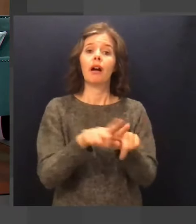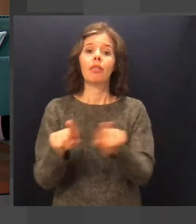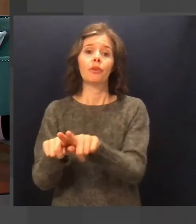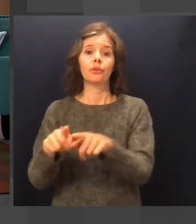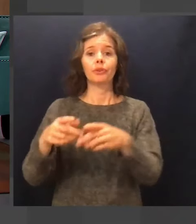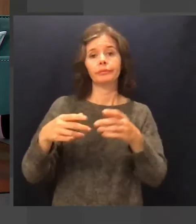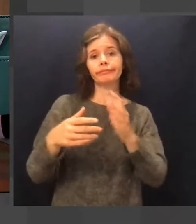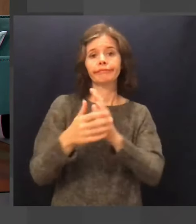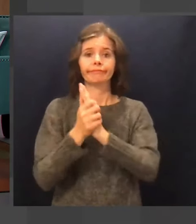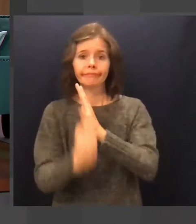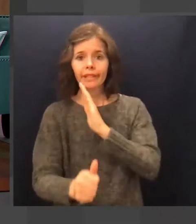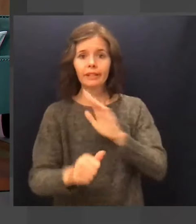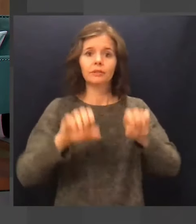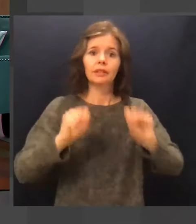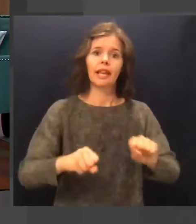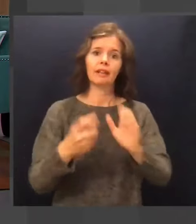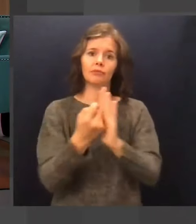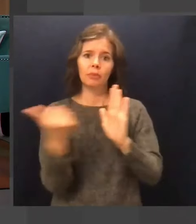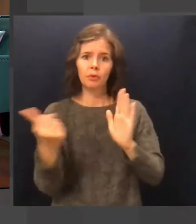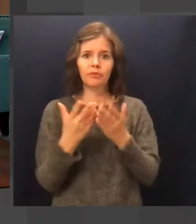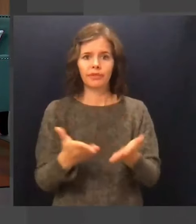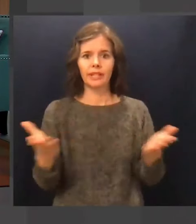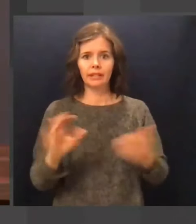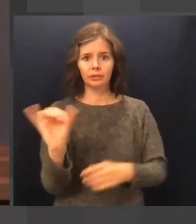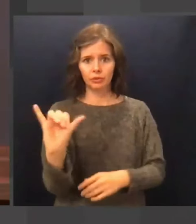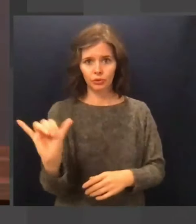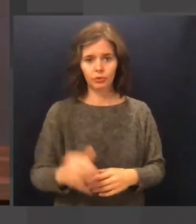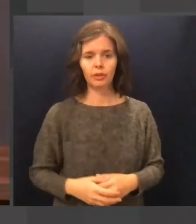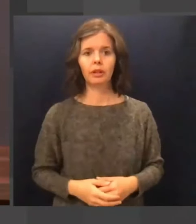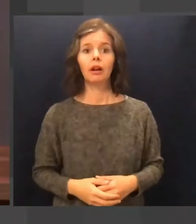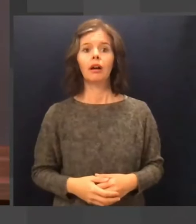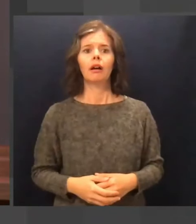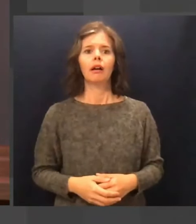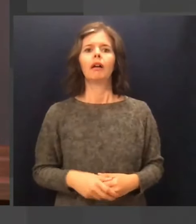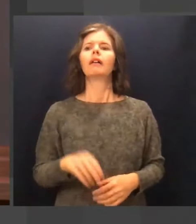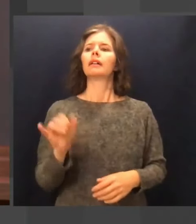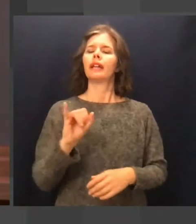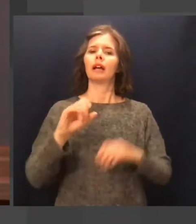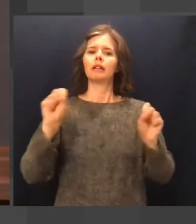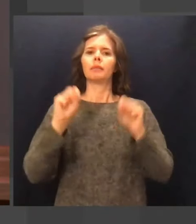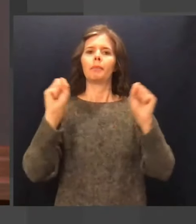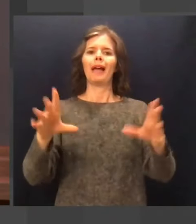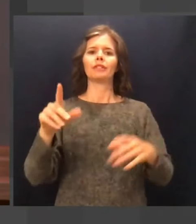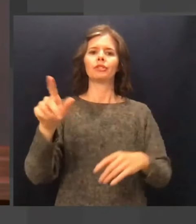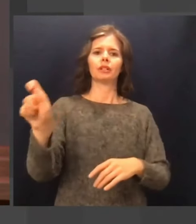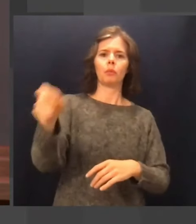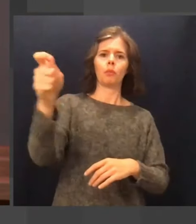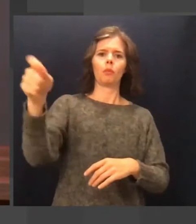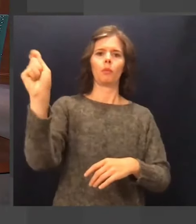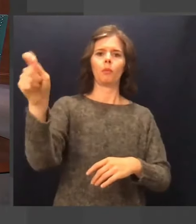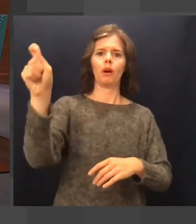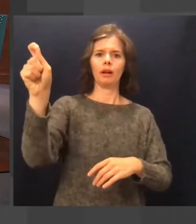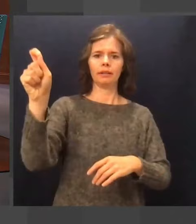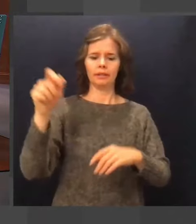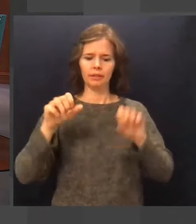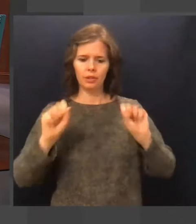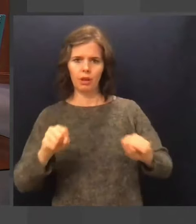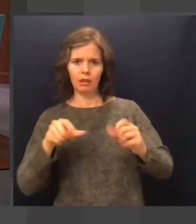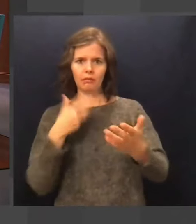SPECIFIC THINGS. AND AFTER YOU USE THE MAGIC